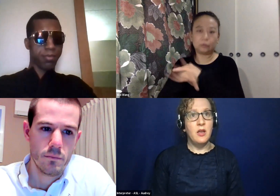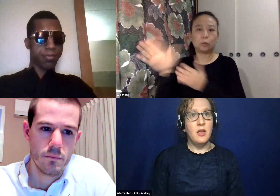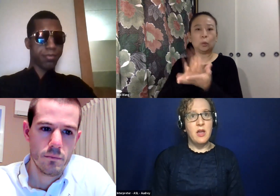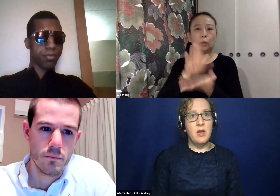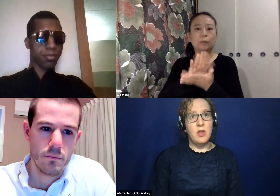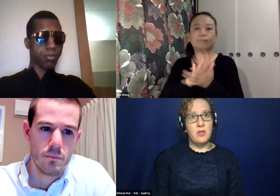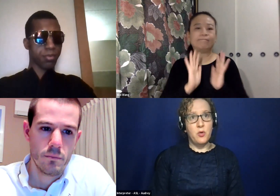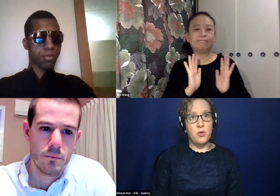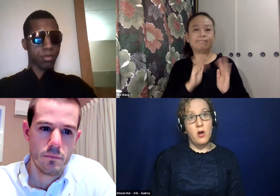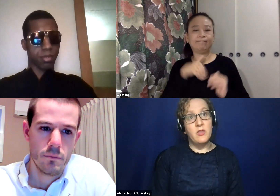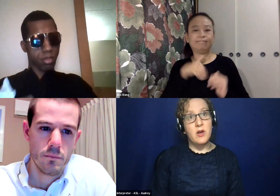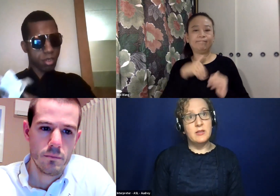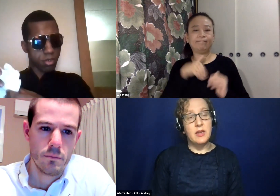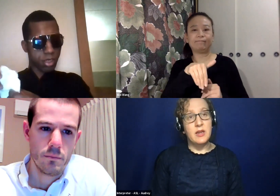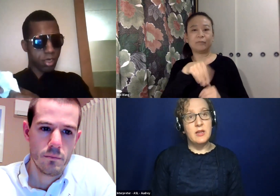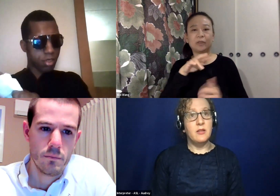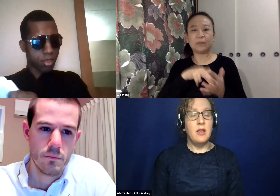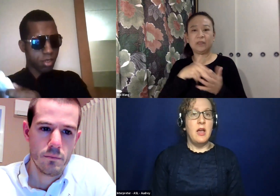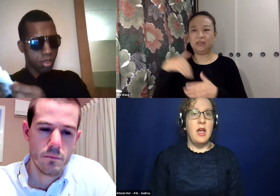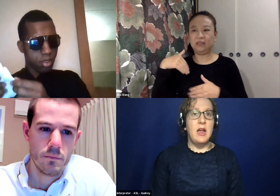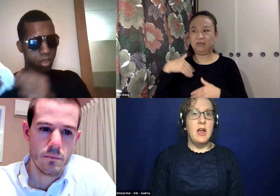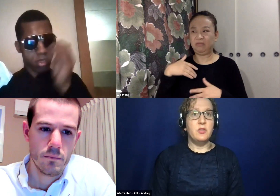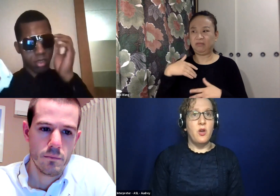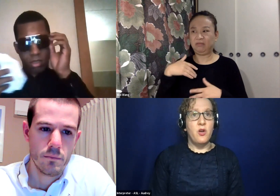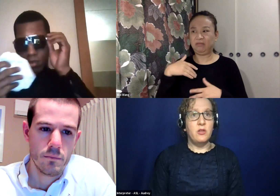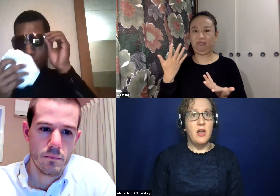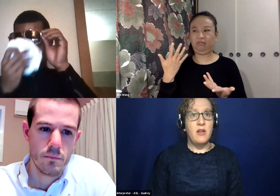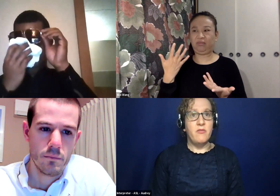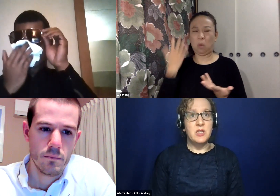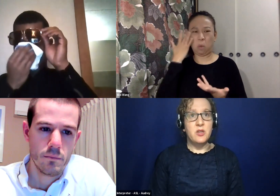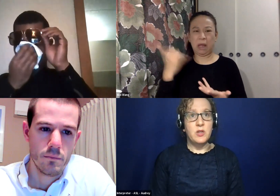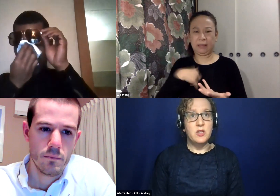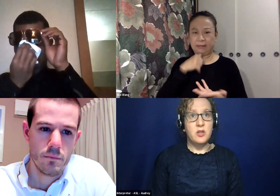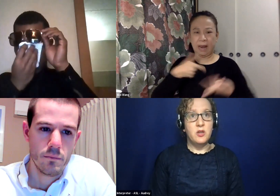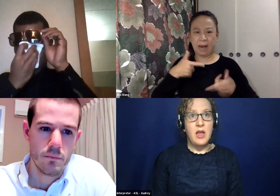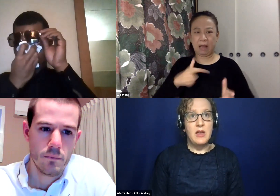that there are in the United States, and so a lot of them didn't know what to do